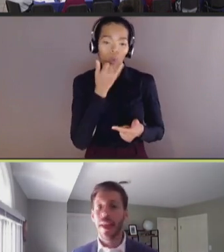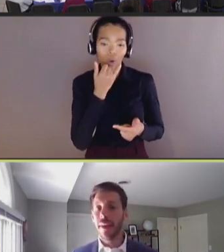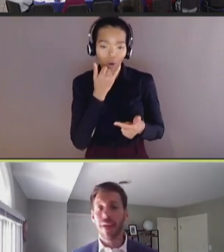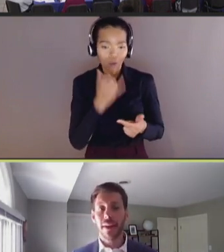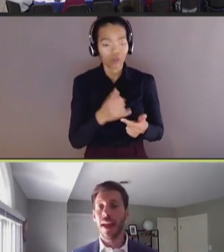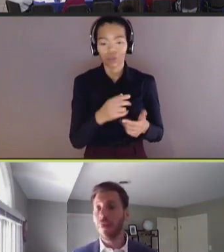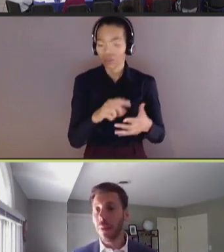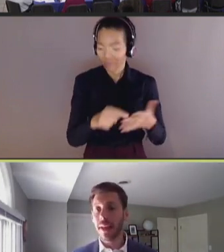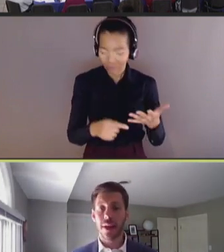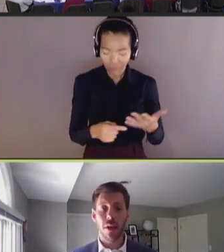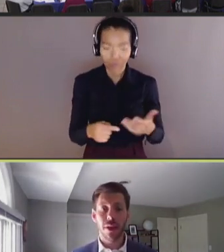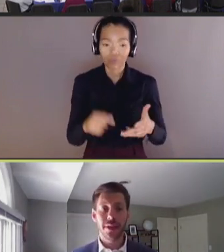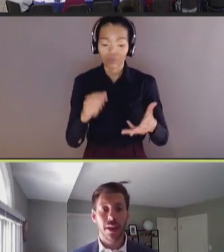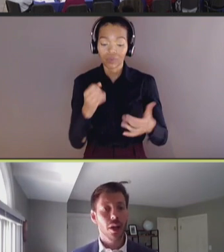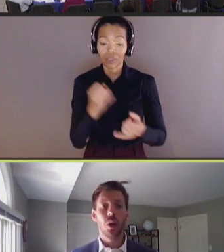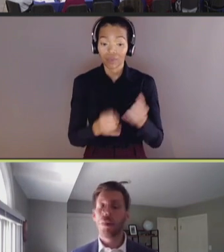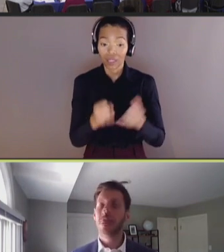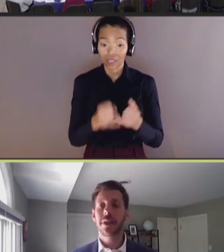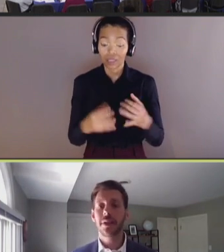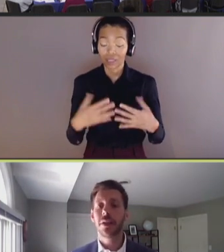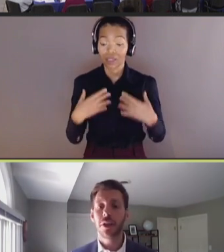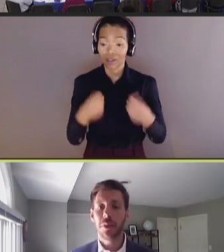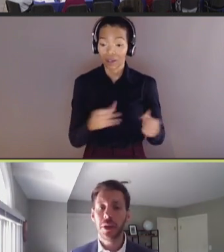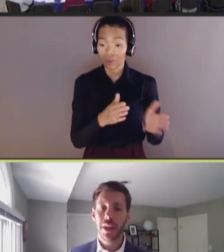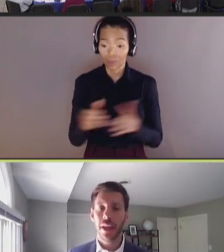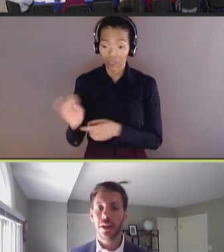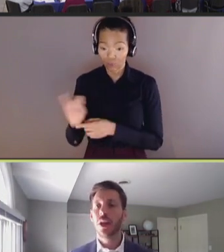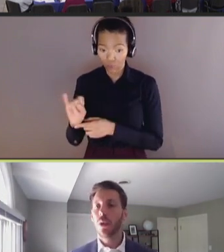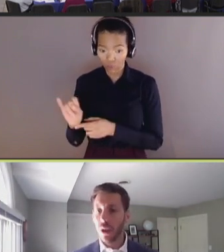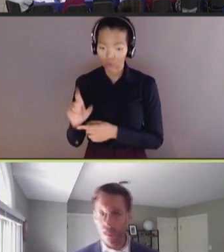And then finally, health plans on our side, we must continue to communicate with